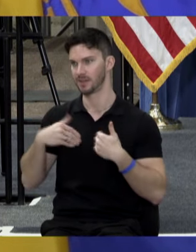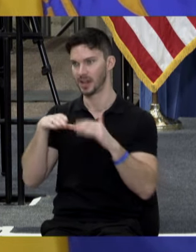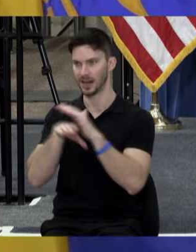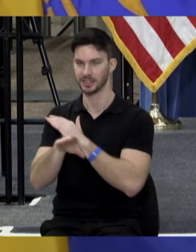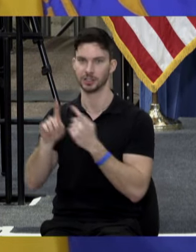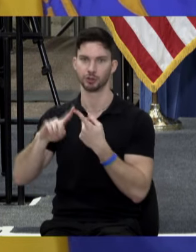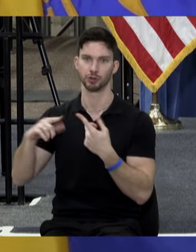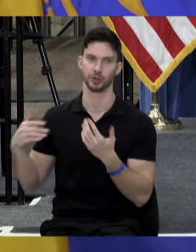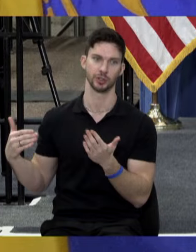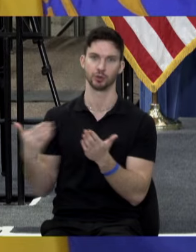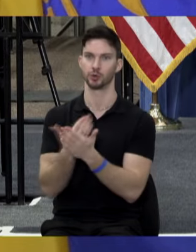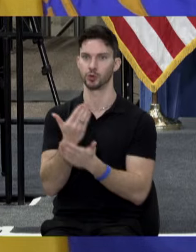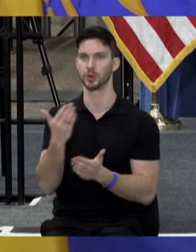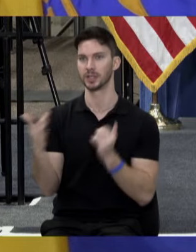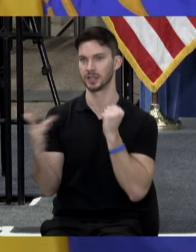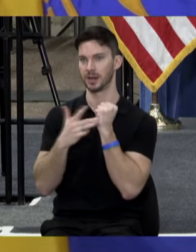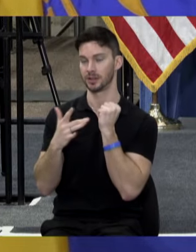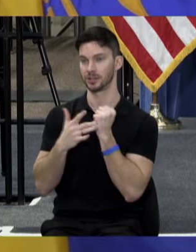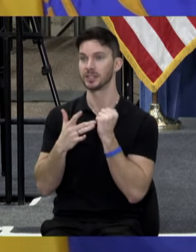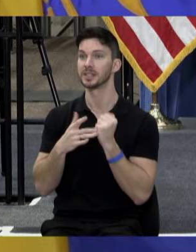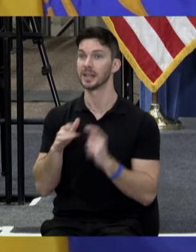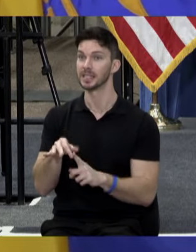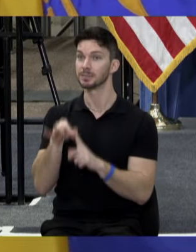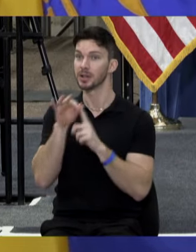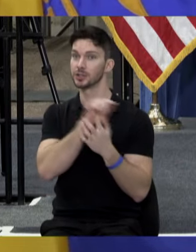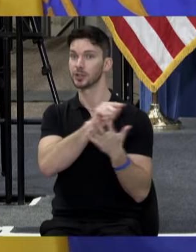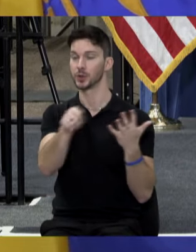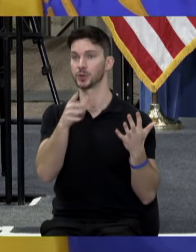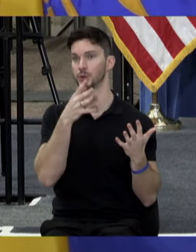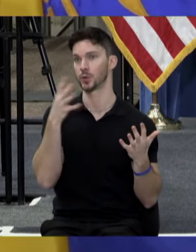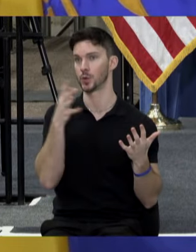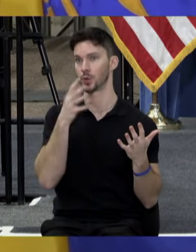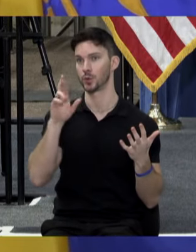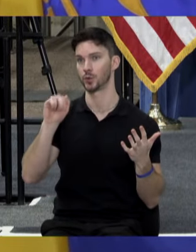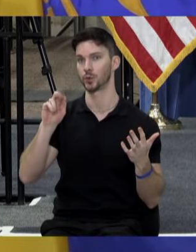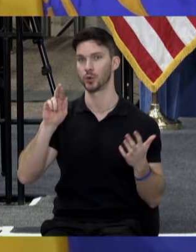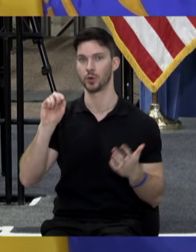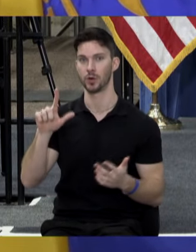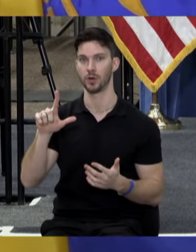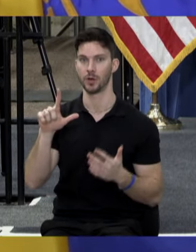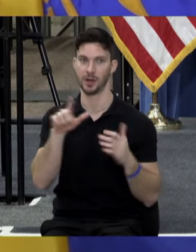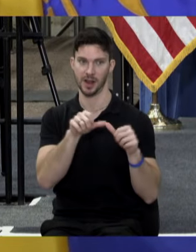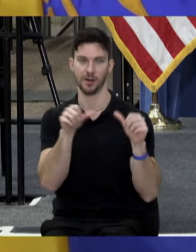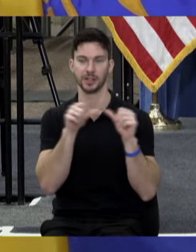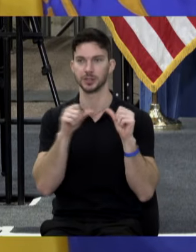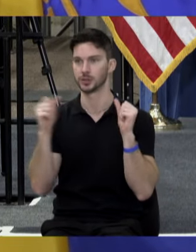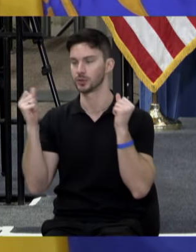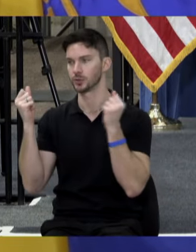especially those in rural areas. There's so much opportunity if we get it right. And we